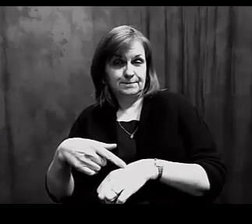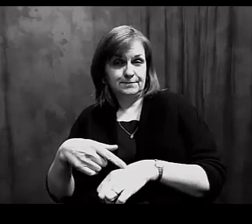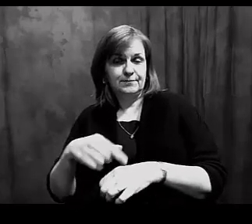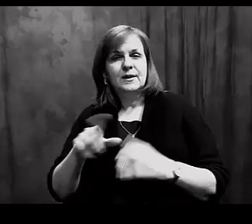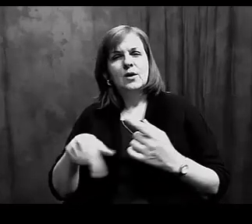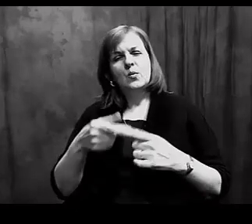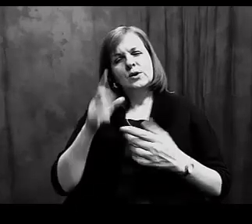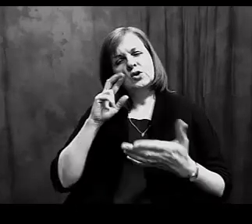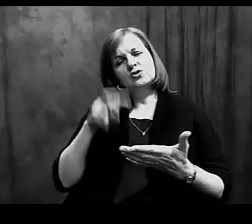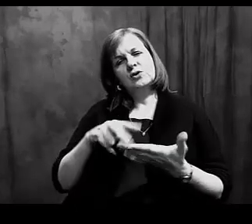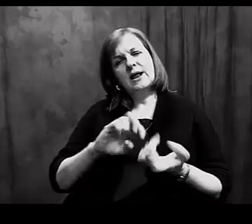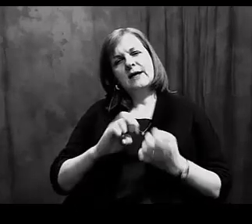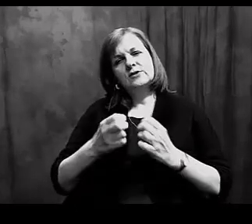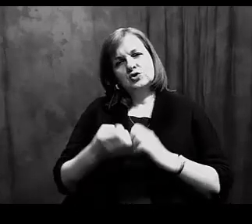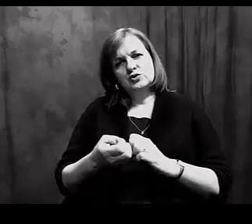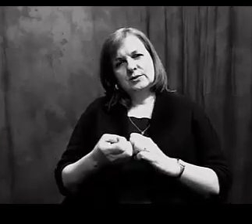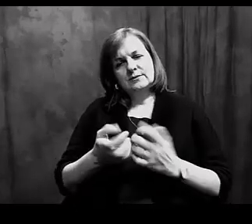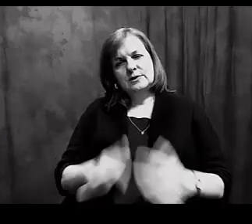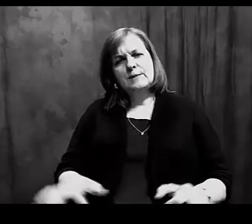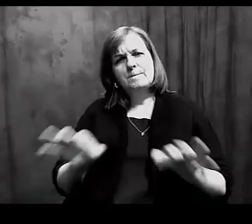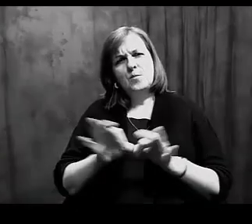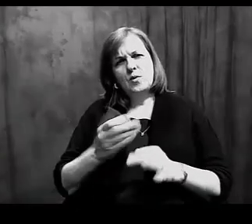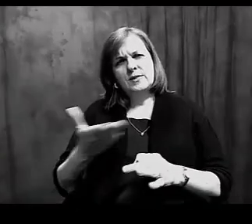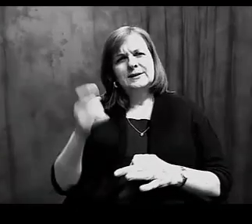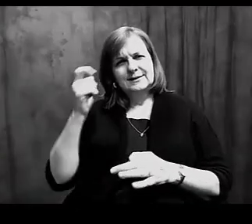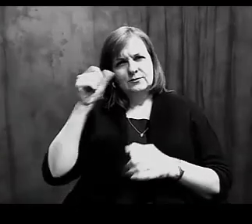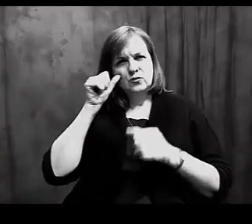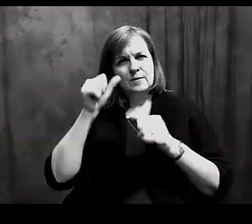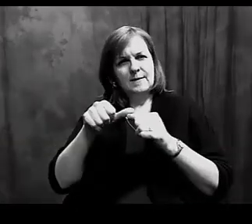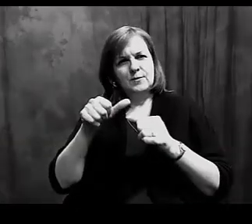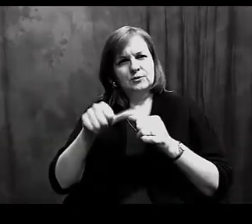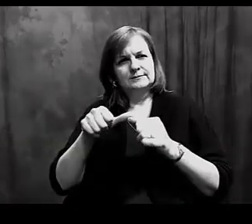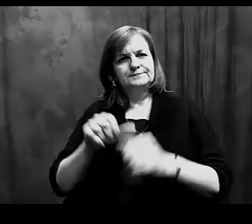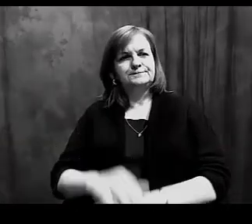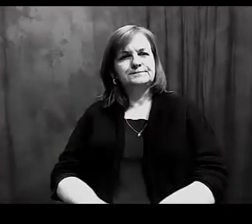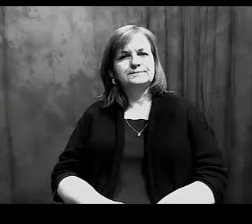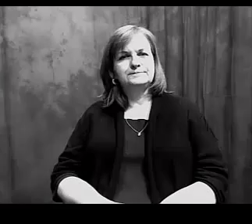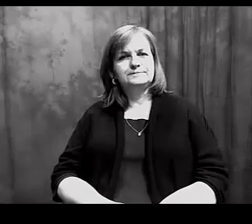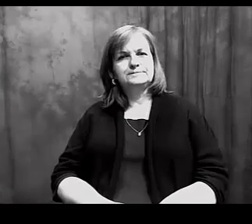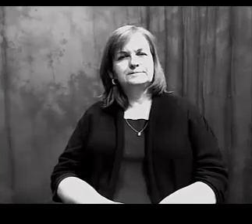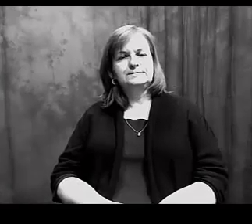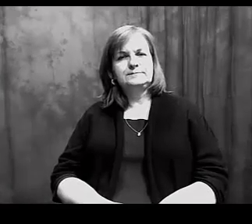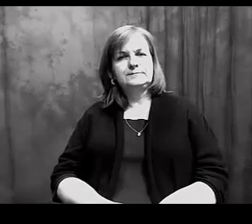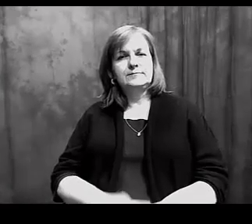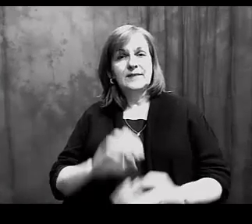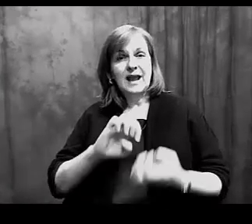so when we look at evolution big things that you need to keep in mind